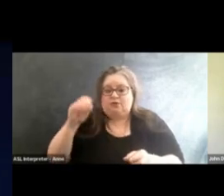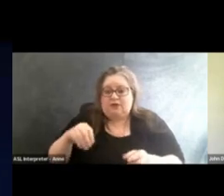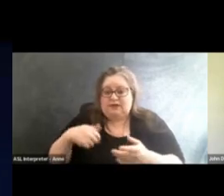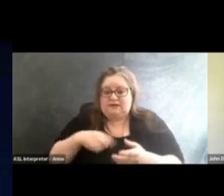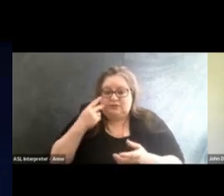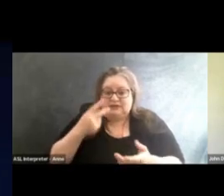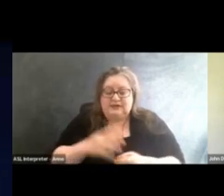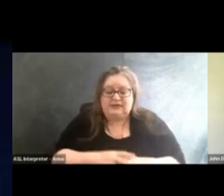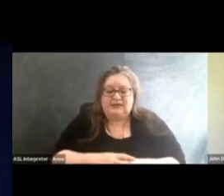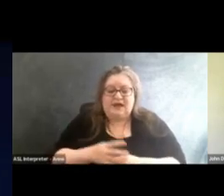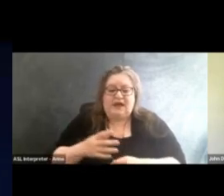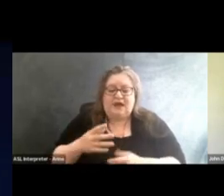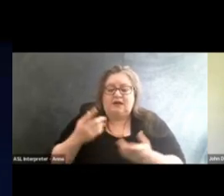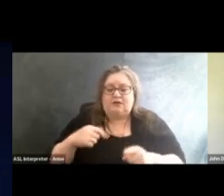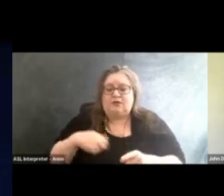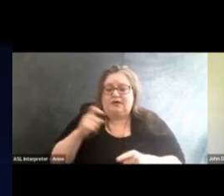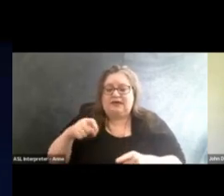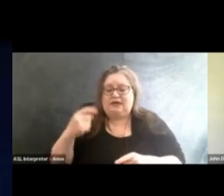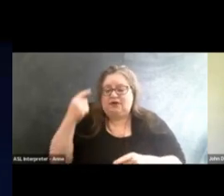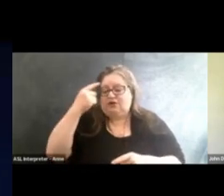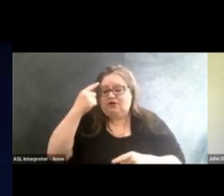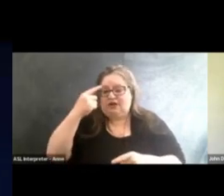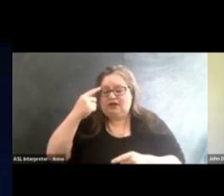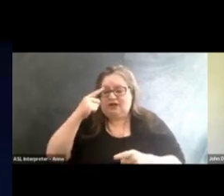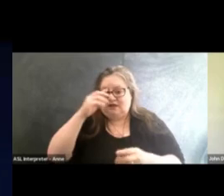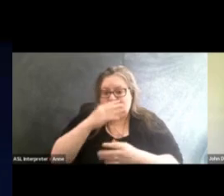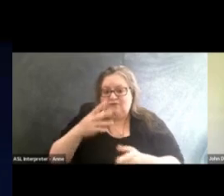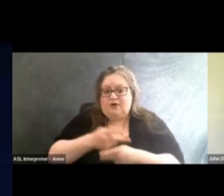thus we need neurologic informed care to try to counter that,